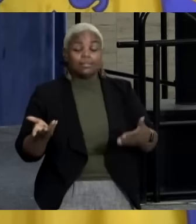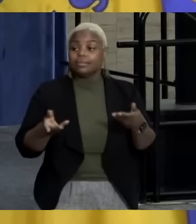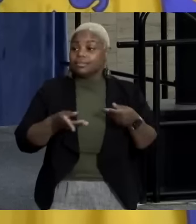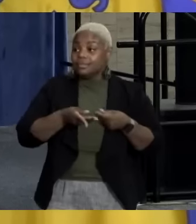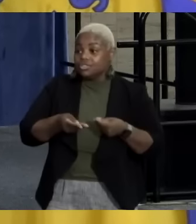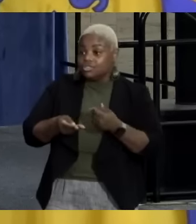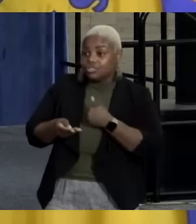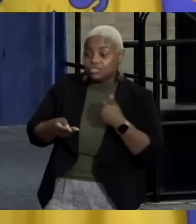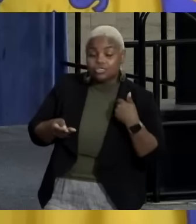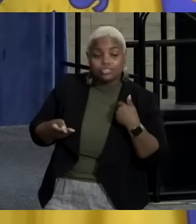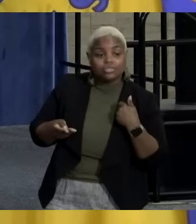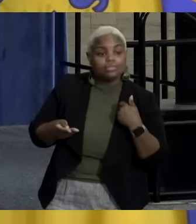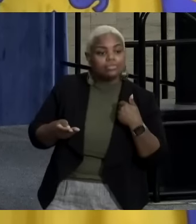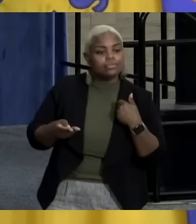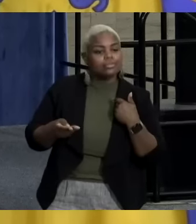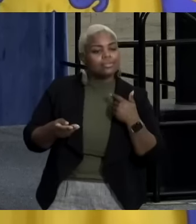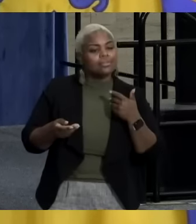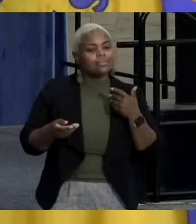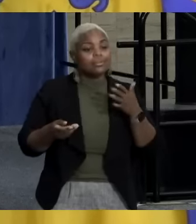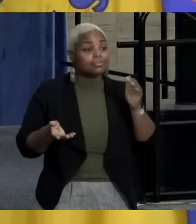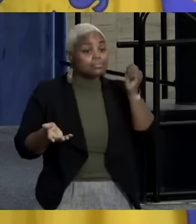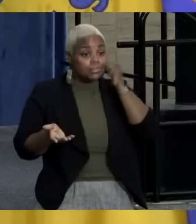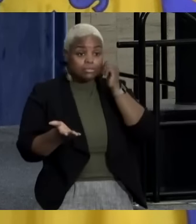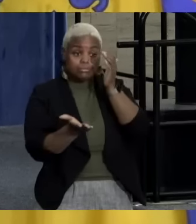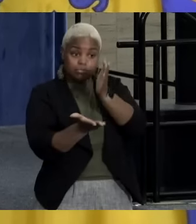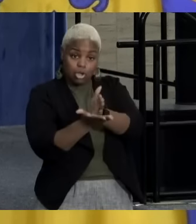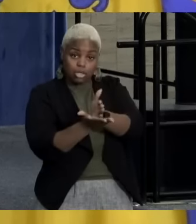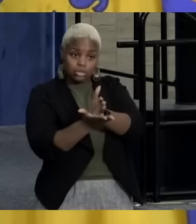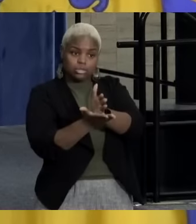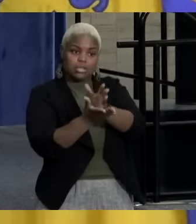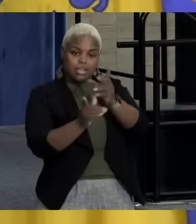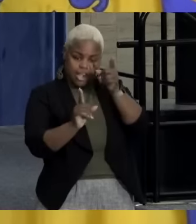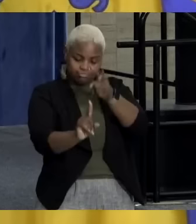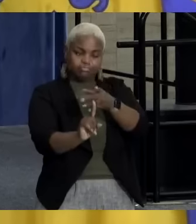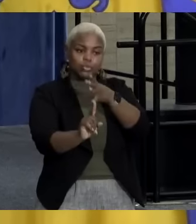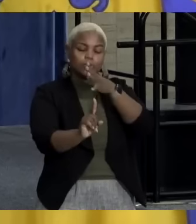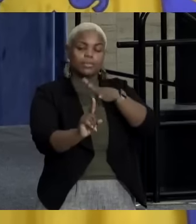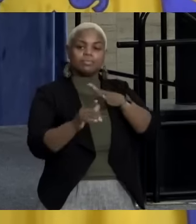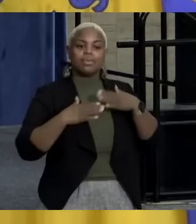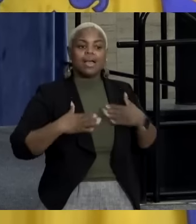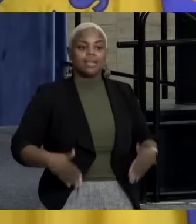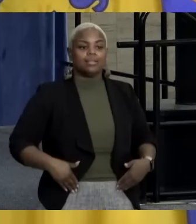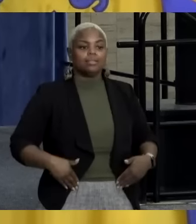woman's being. Her body is literally changing through each phase of life.